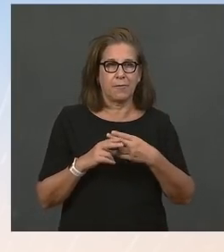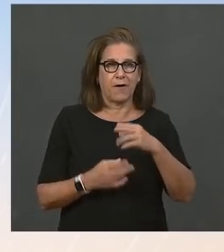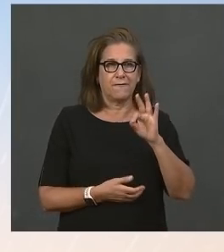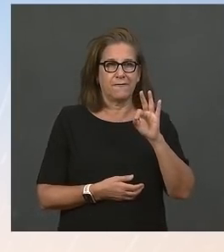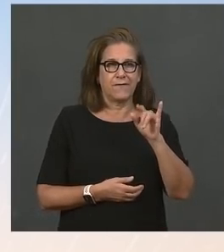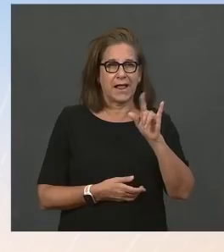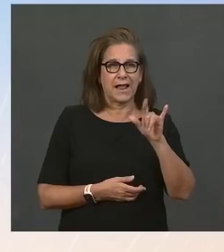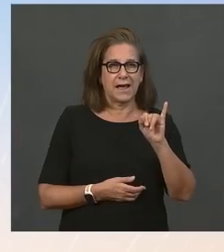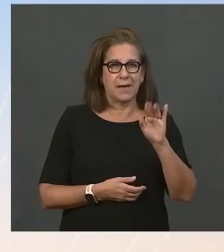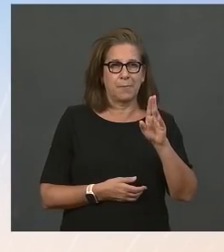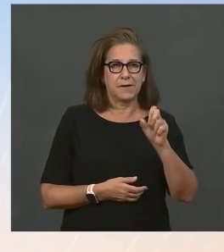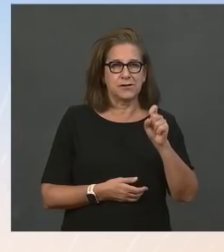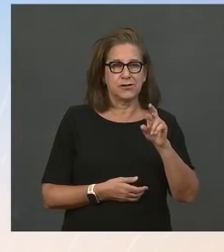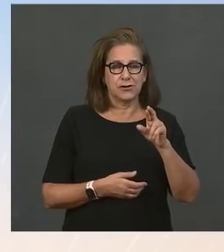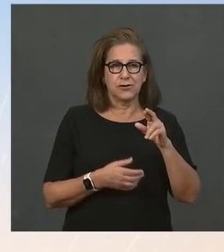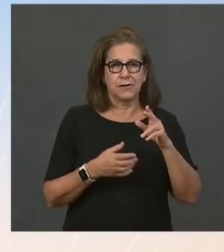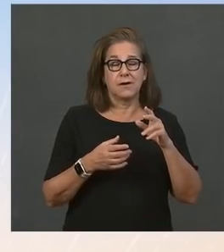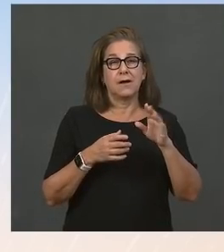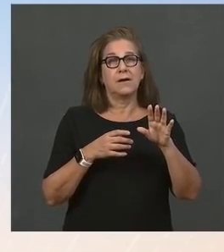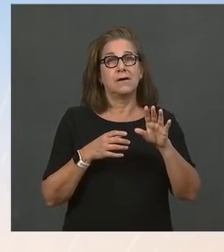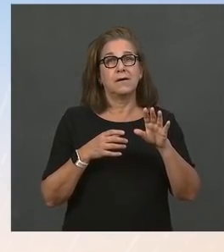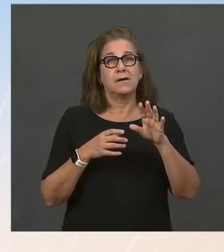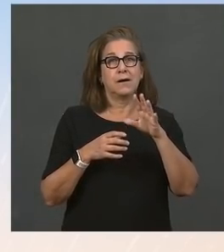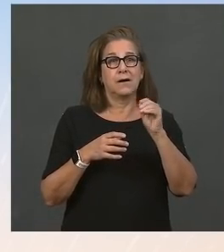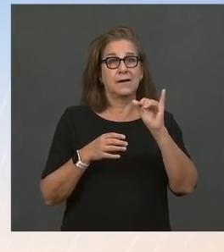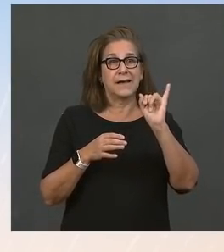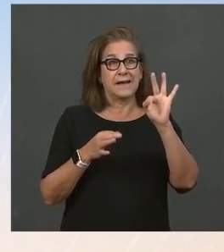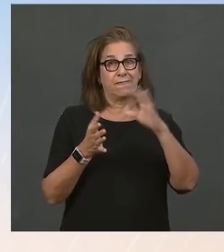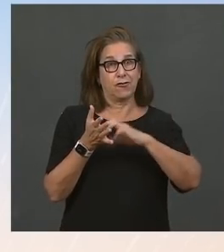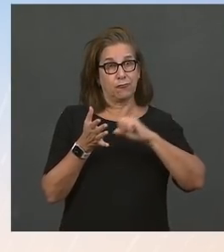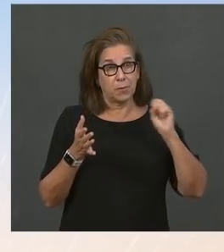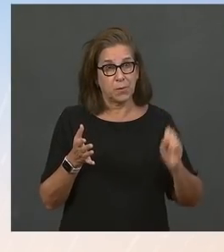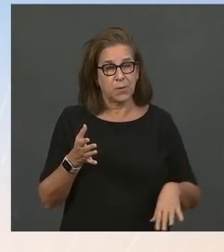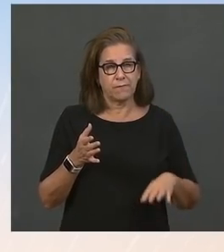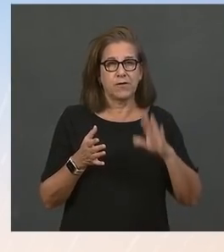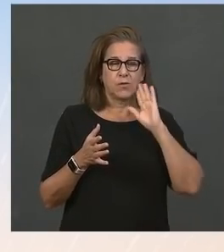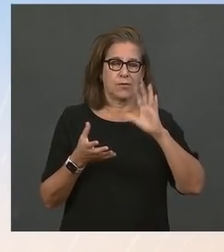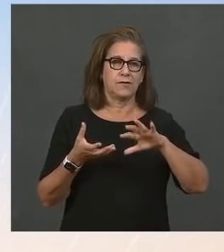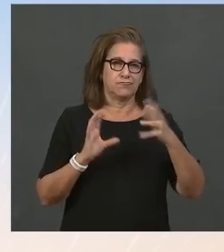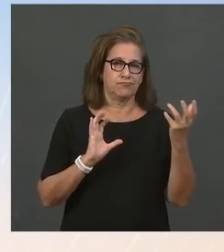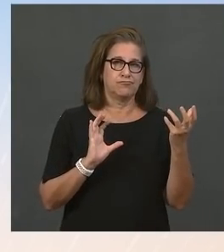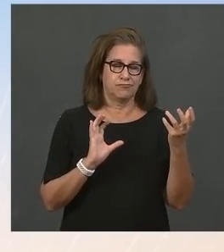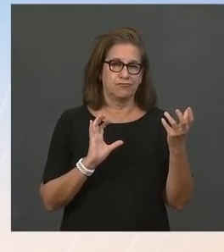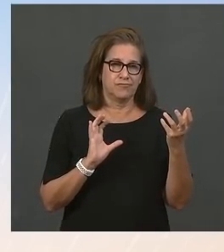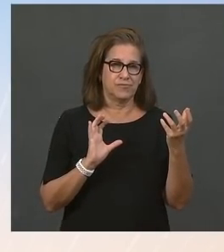Ms. Psaki: Well, I would also note that, back in March, he noted that if there was obstruction,